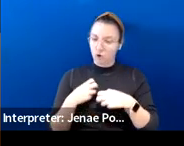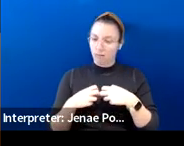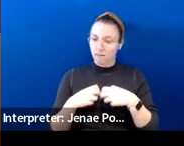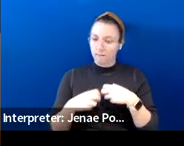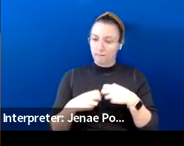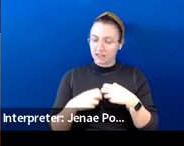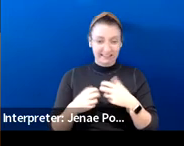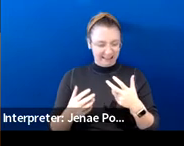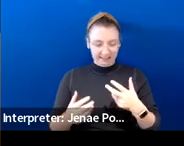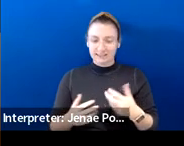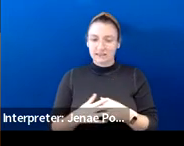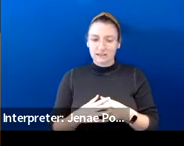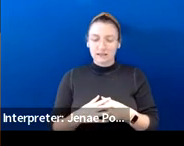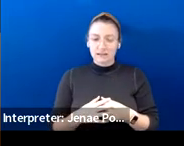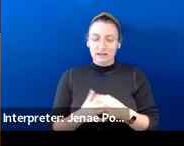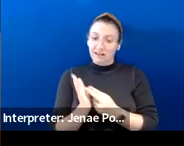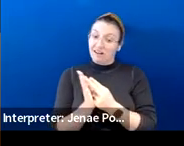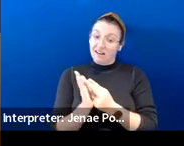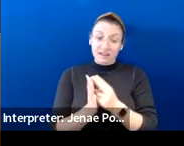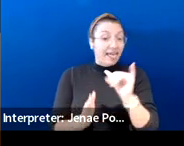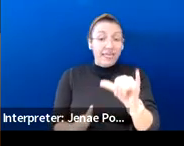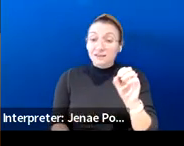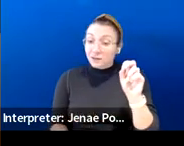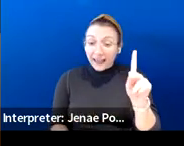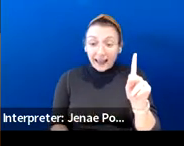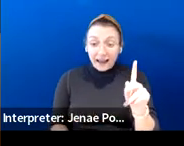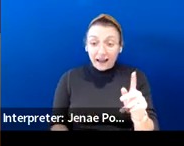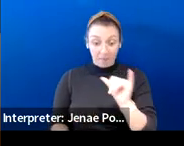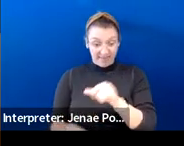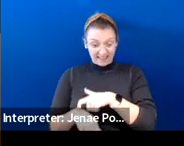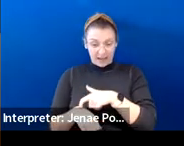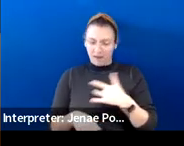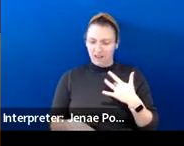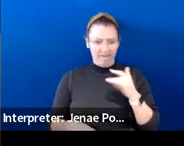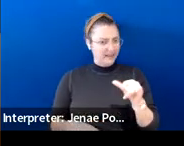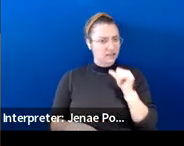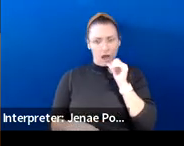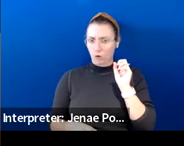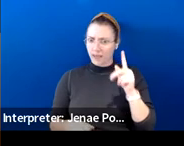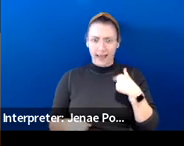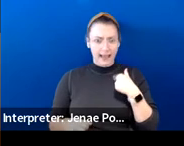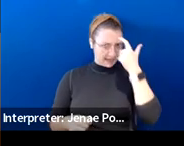And in all honesty, that's okay. By the time I didn't think that was okay, that was a flaw that didn't want to accept.